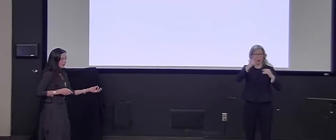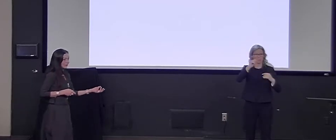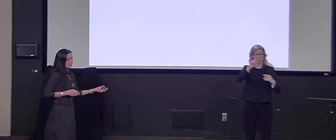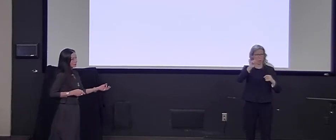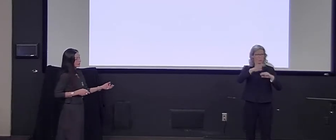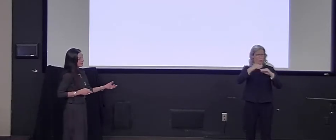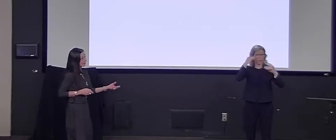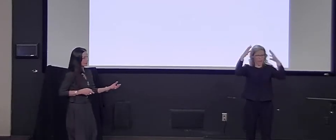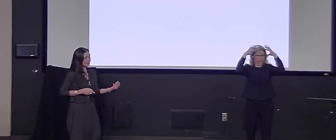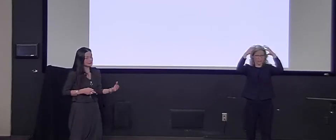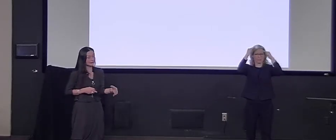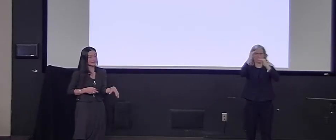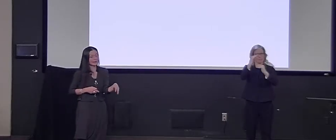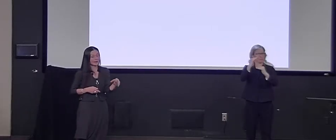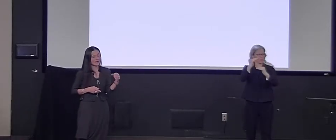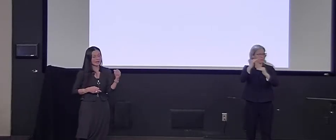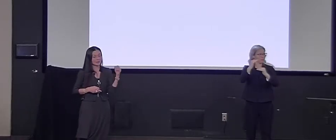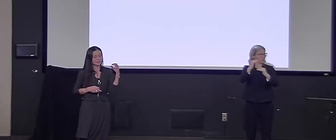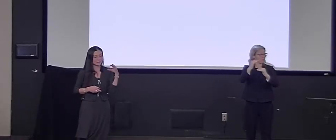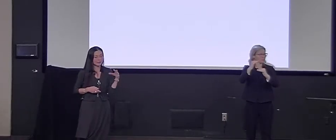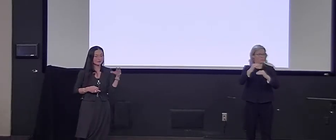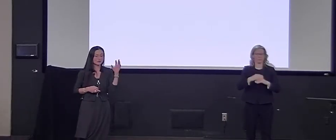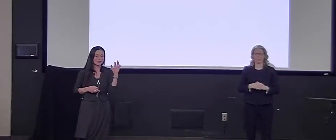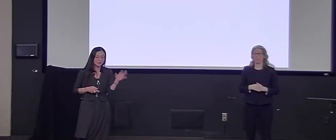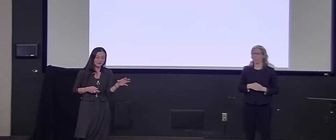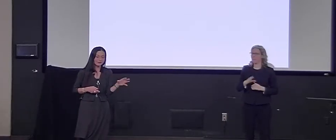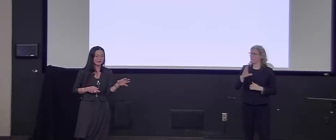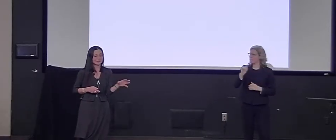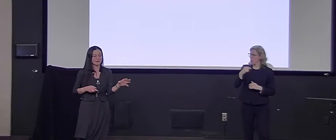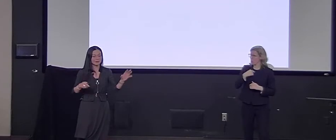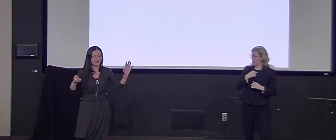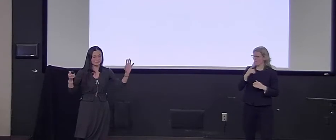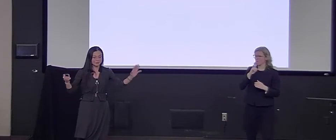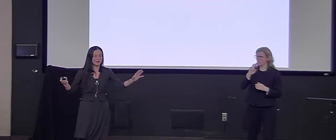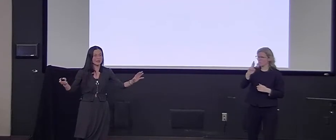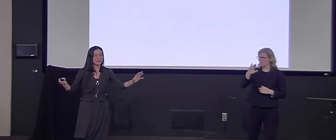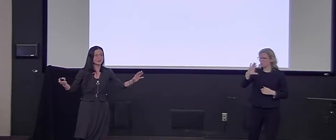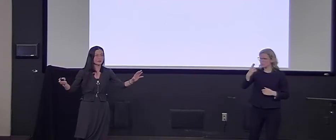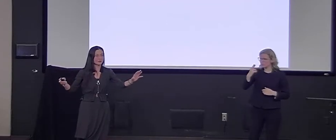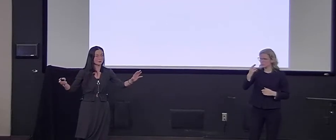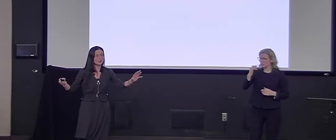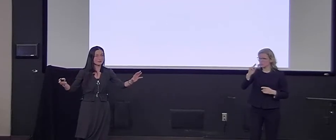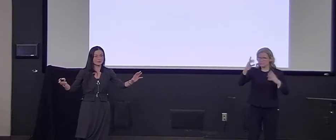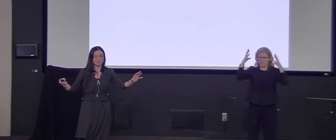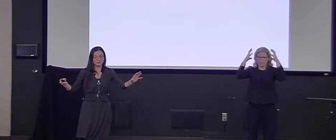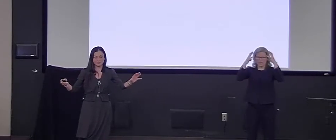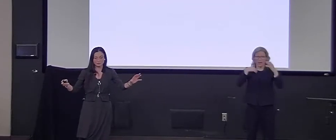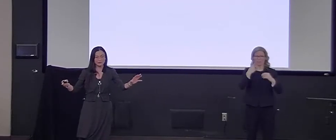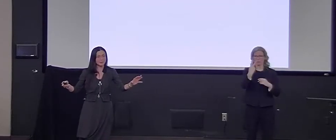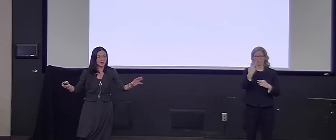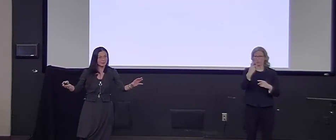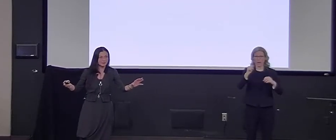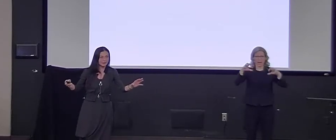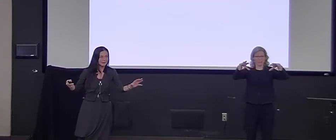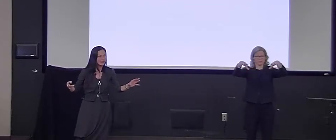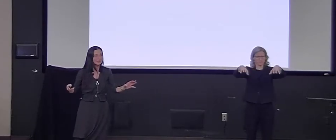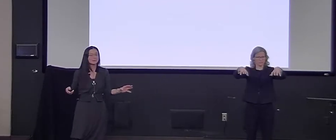We have a particularly rich grid in that we have two heads that are reasonably fully populated,